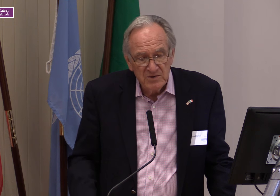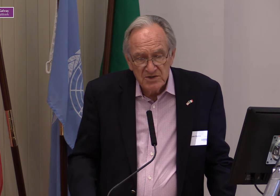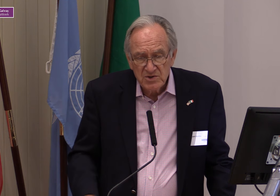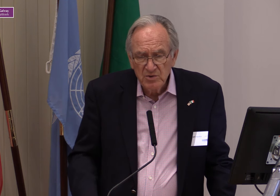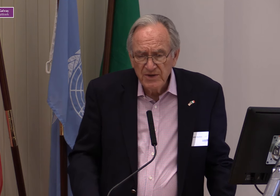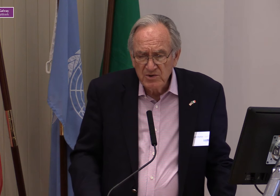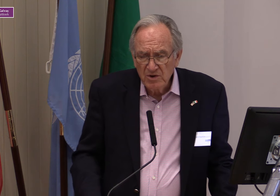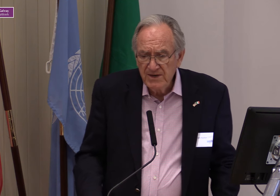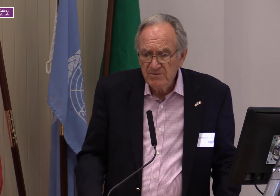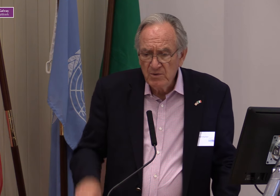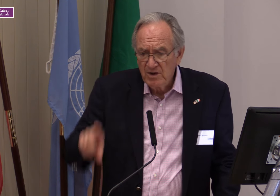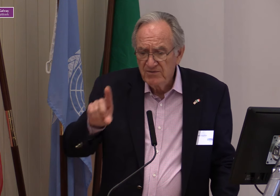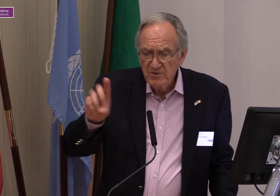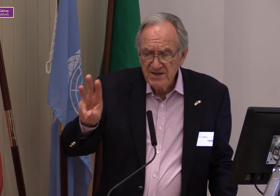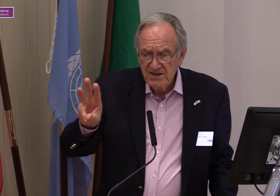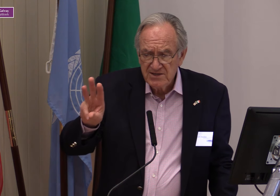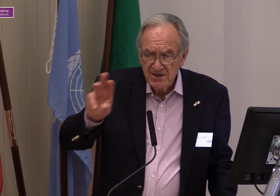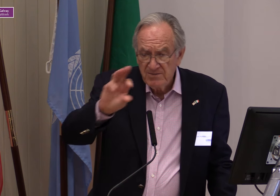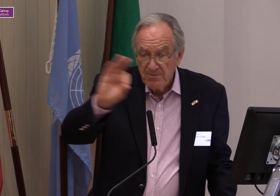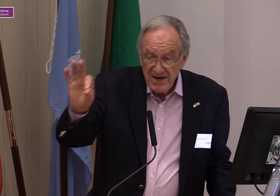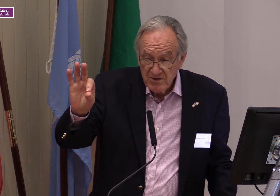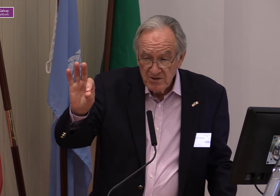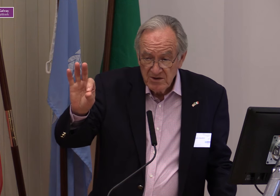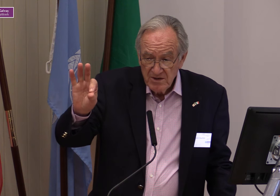when he was in school they told him he could do one of three things, he could be a baker,